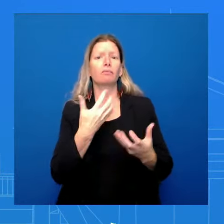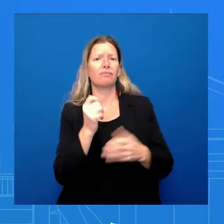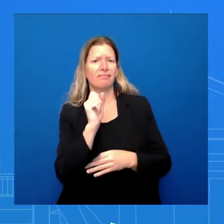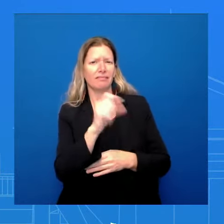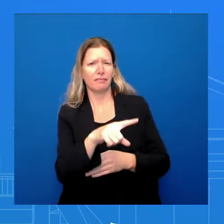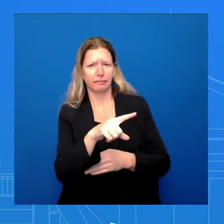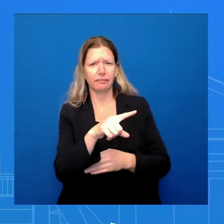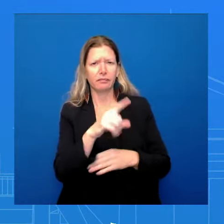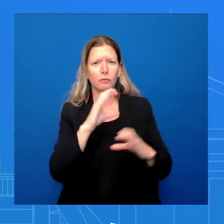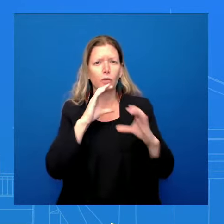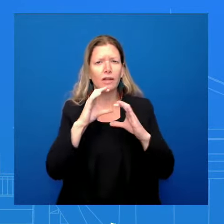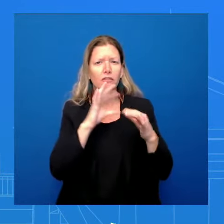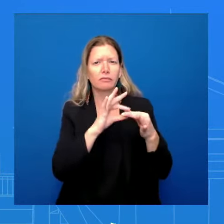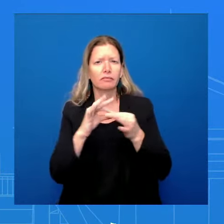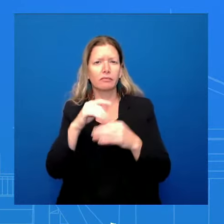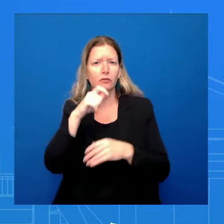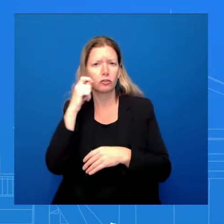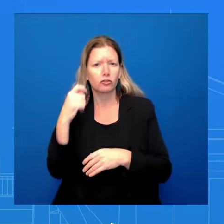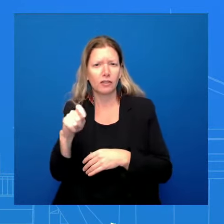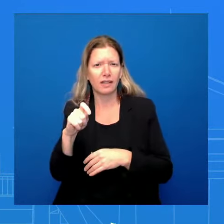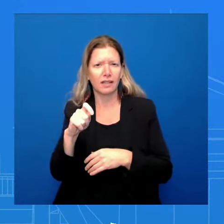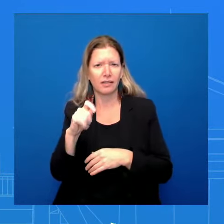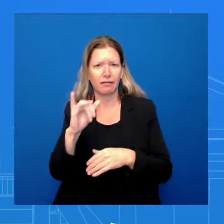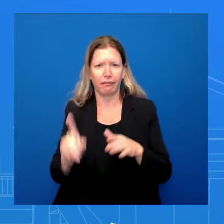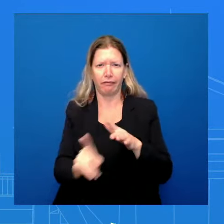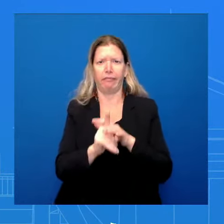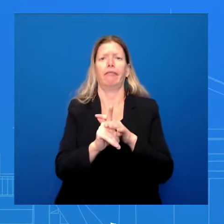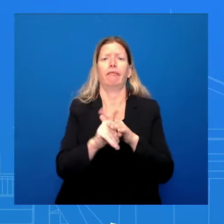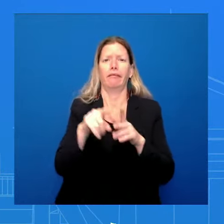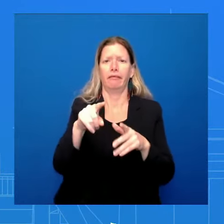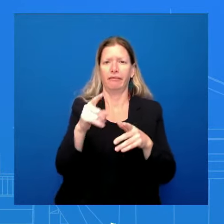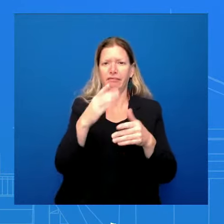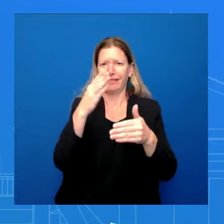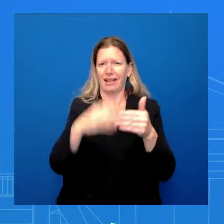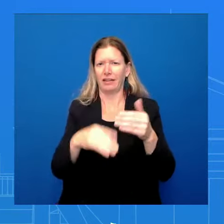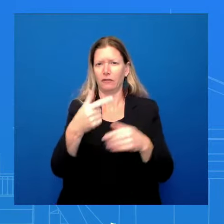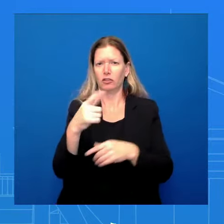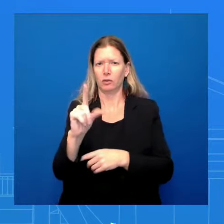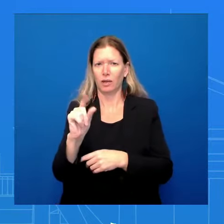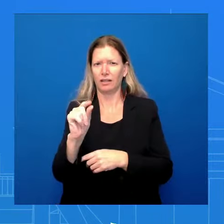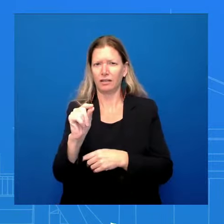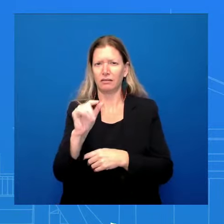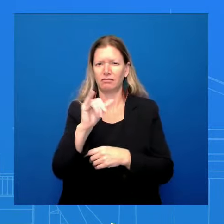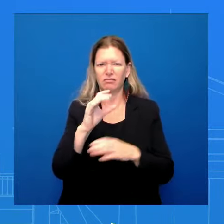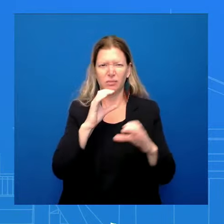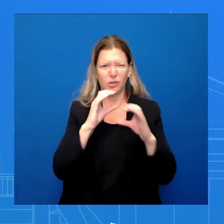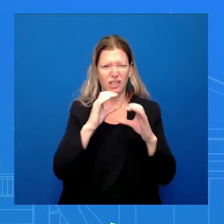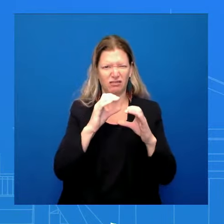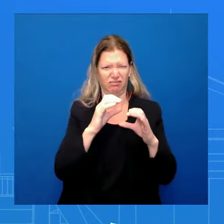The communiqué reads a lot differently than the communiqué that came out the prior year at the G20 in Bali, Indonesia.